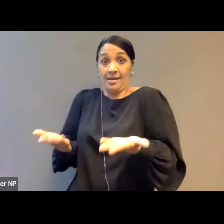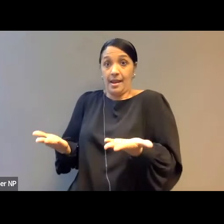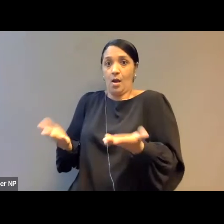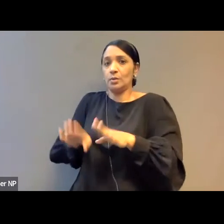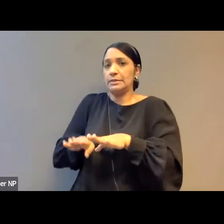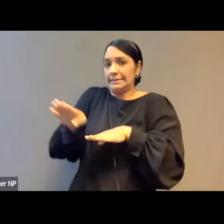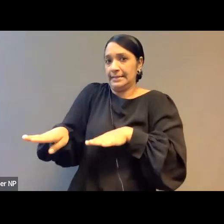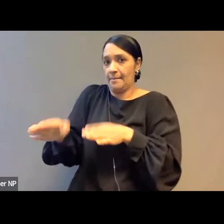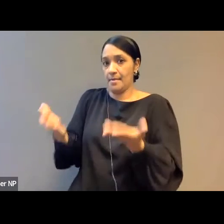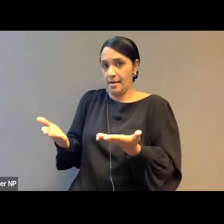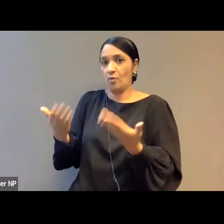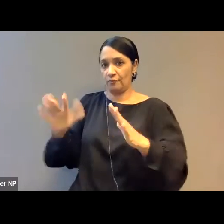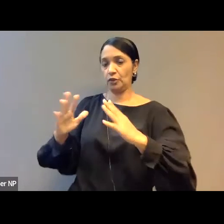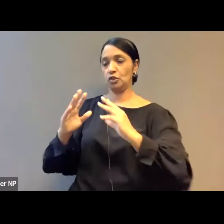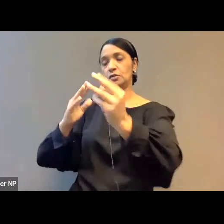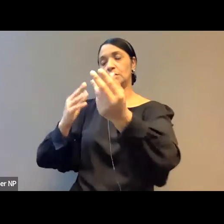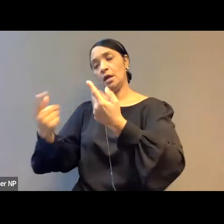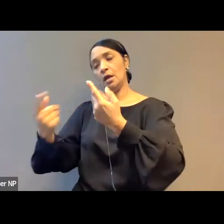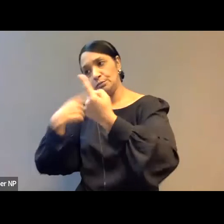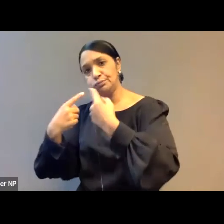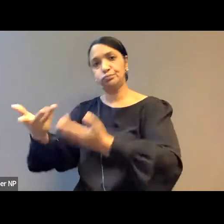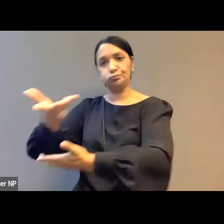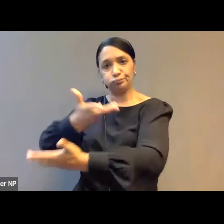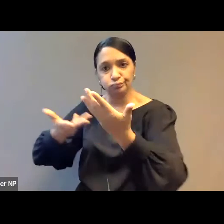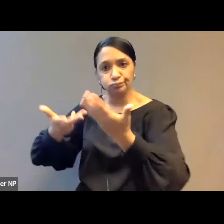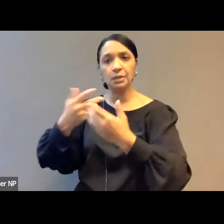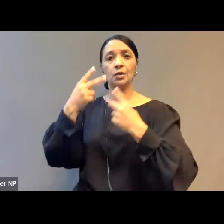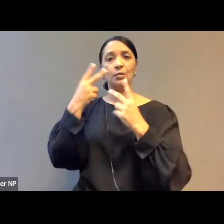there's a decision or lead negotiator, MEP Nicholsonová,